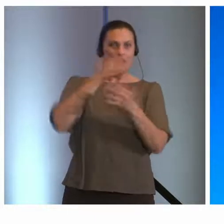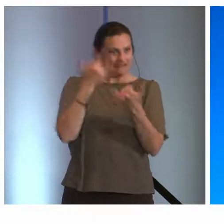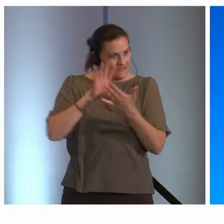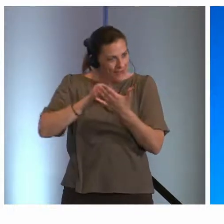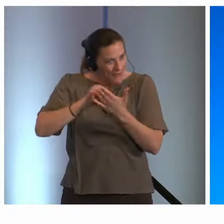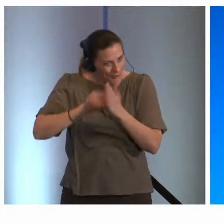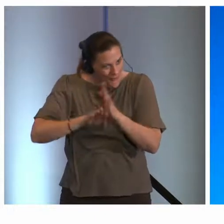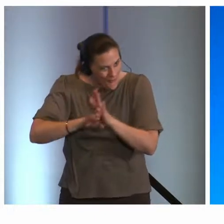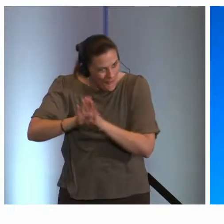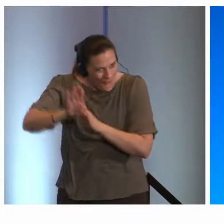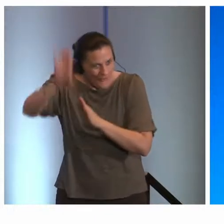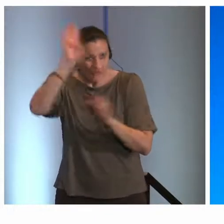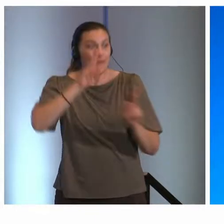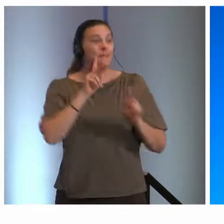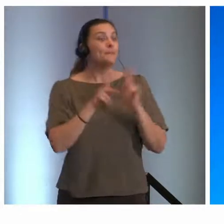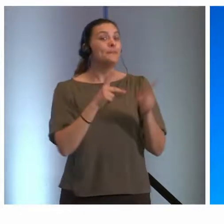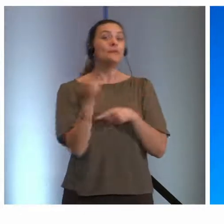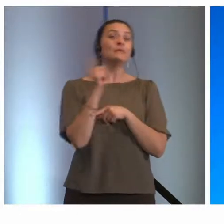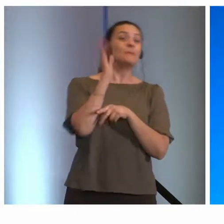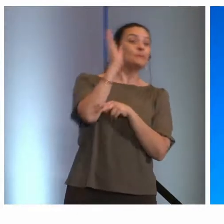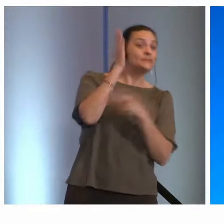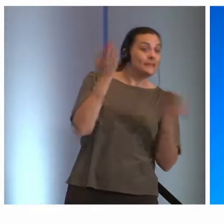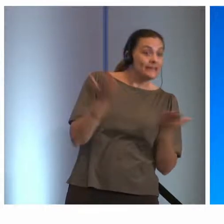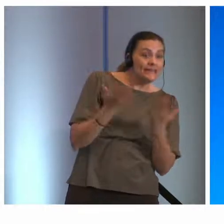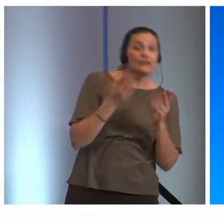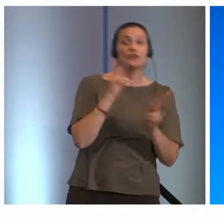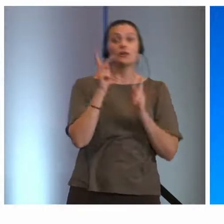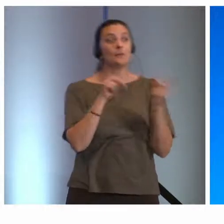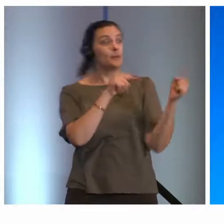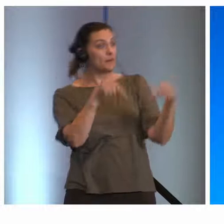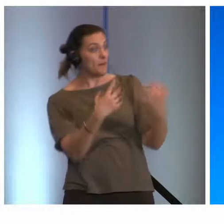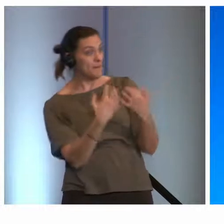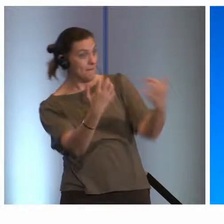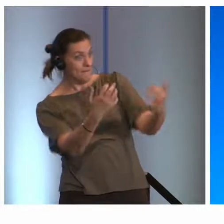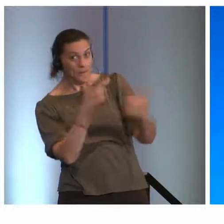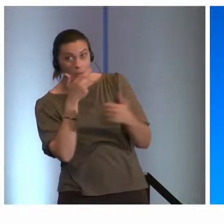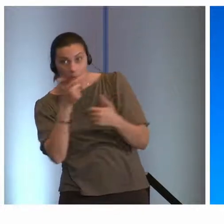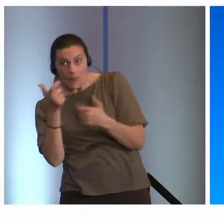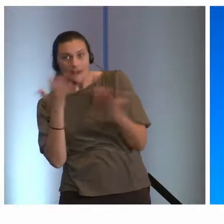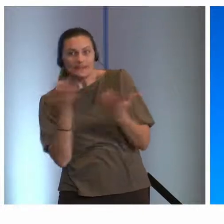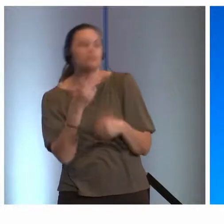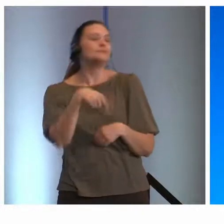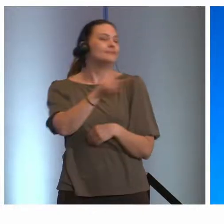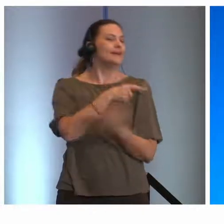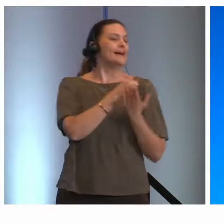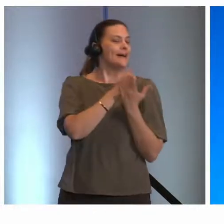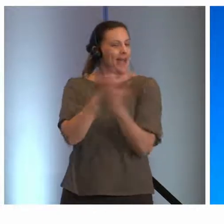on a learning curve, and, the presenters here, and the audience here -- have helped those individual companies, to